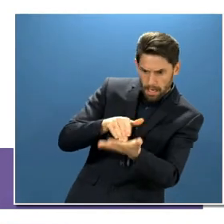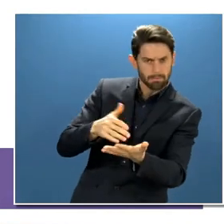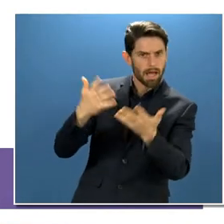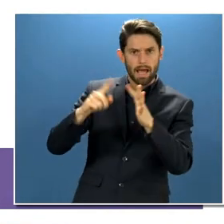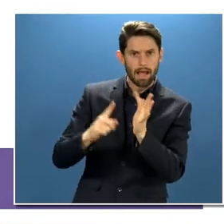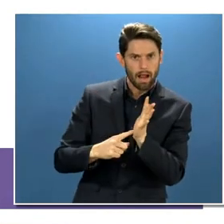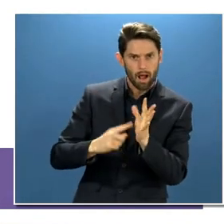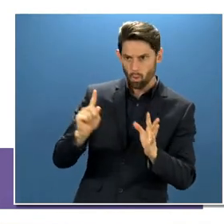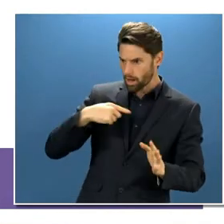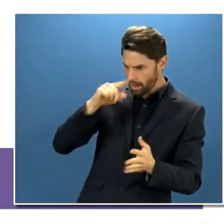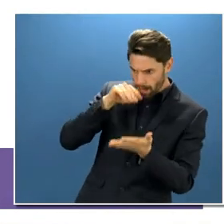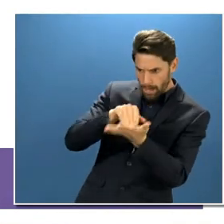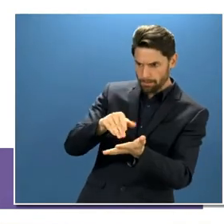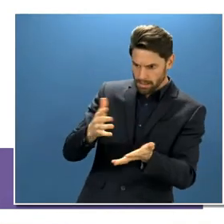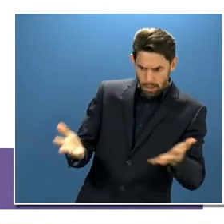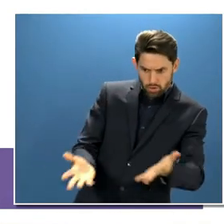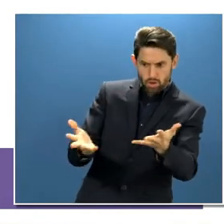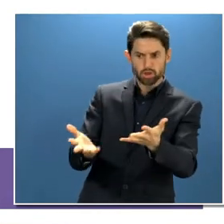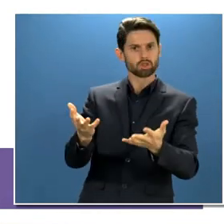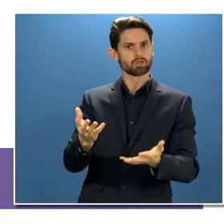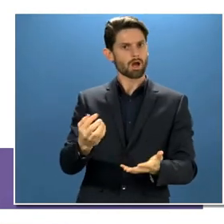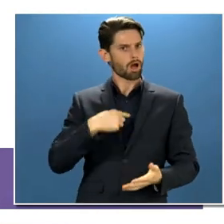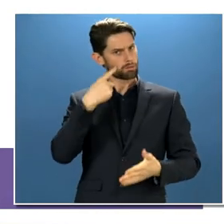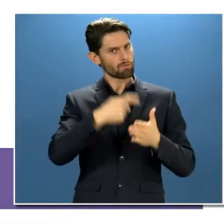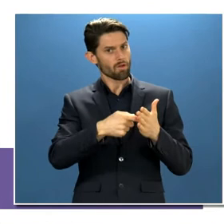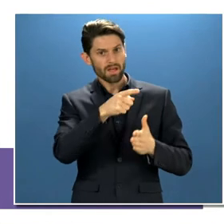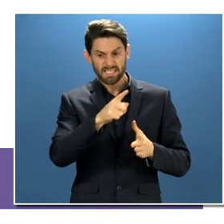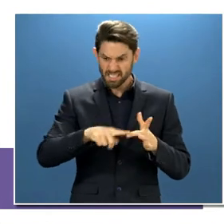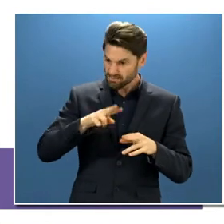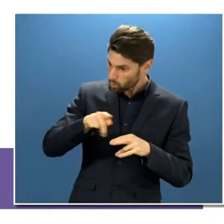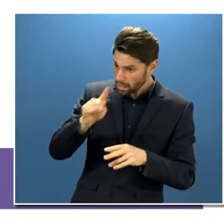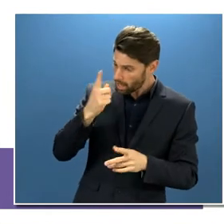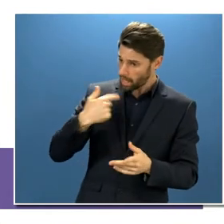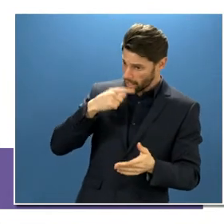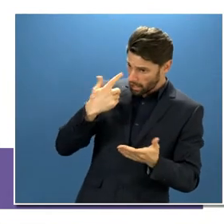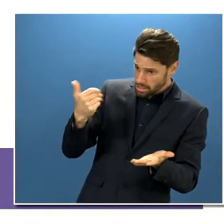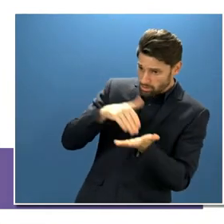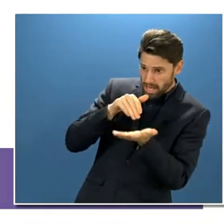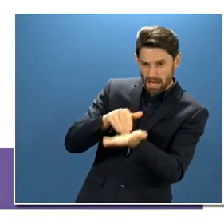"Hopefully you can do this or we can get you more help". So, yes.